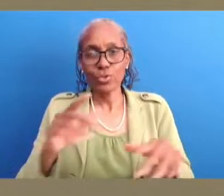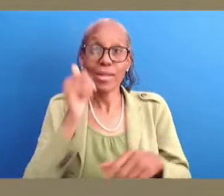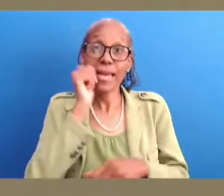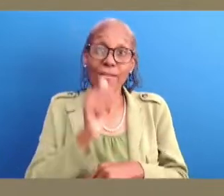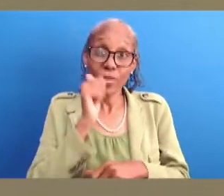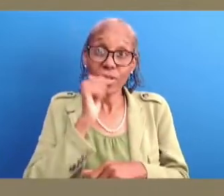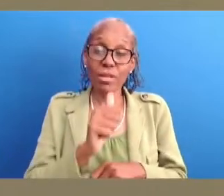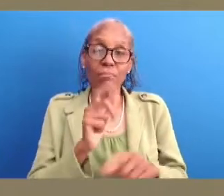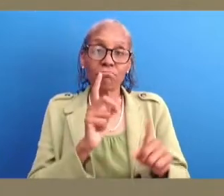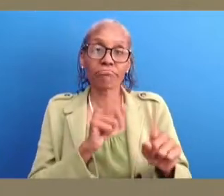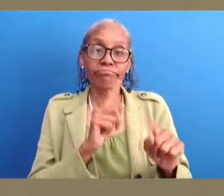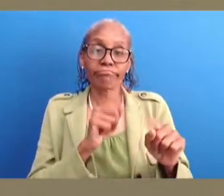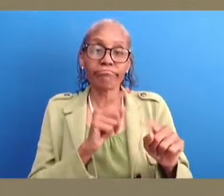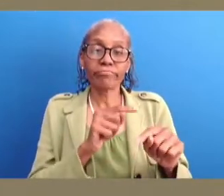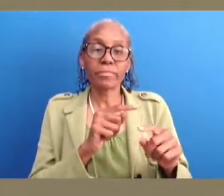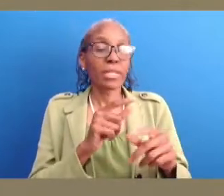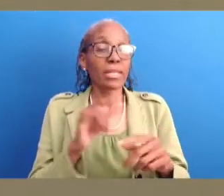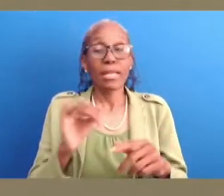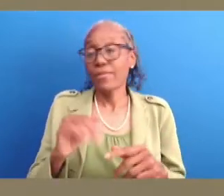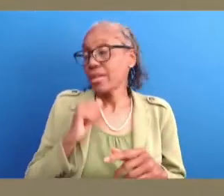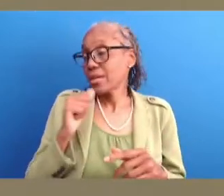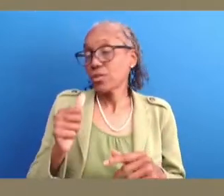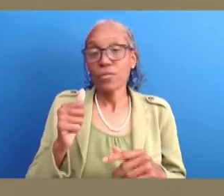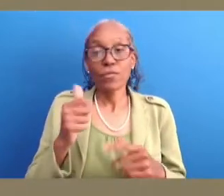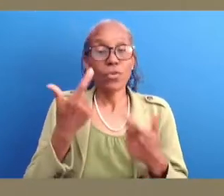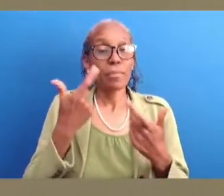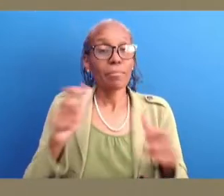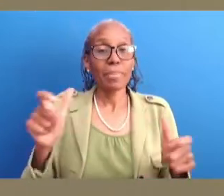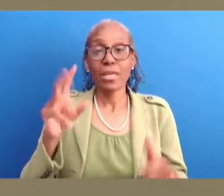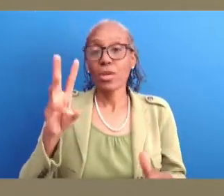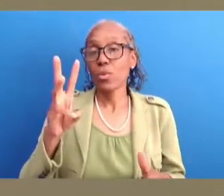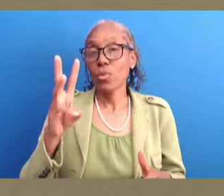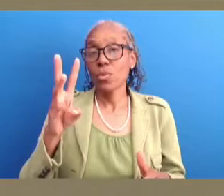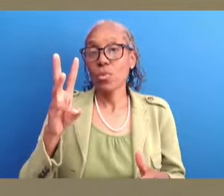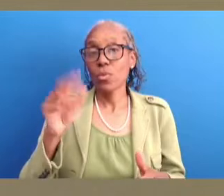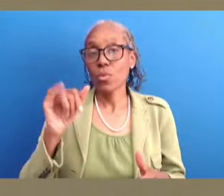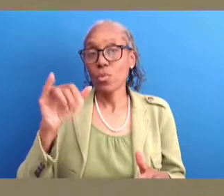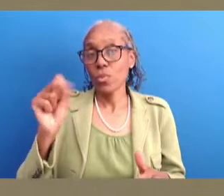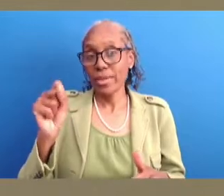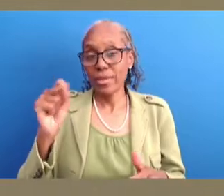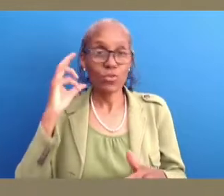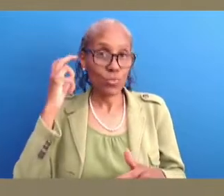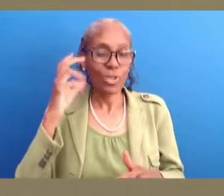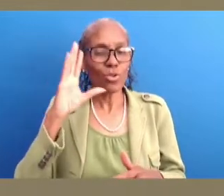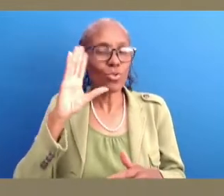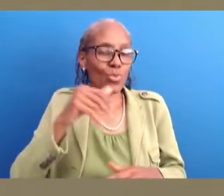HAD LIKE 35 OR 40 CHILDREN EVERY